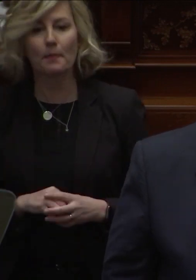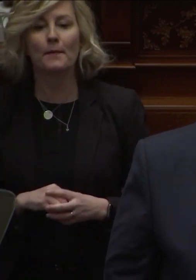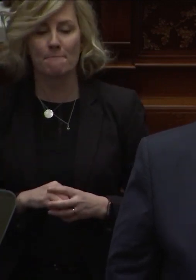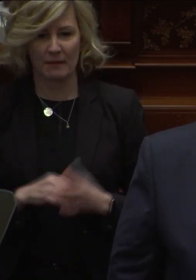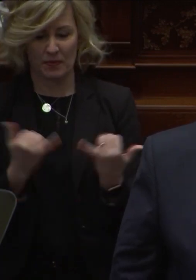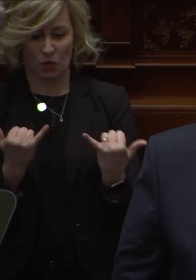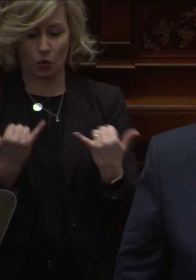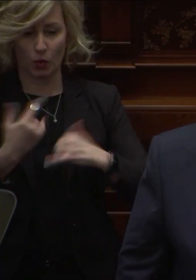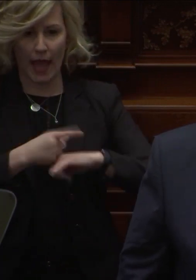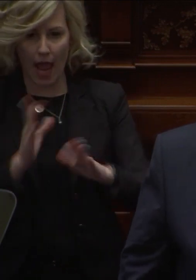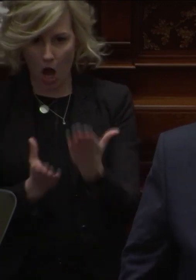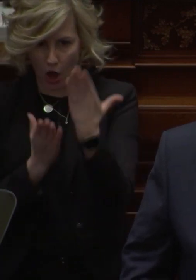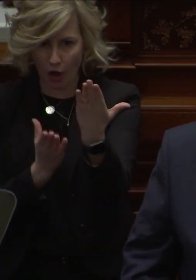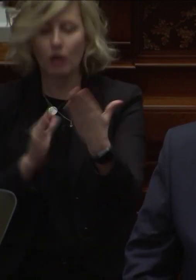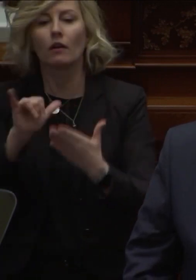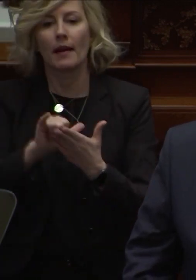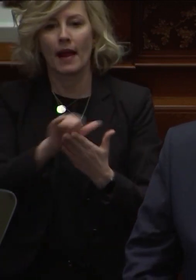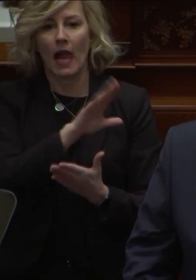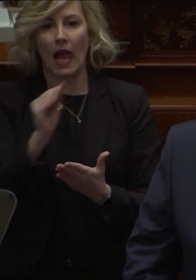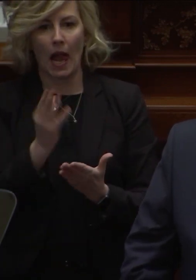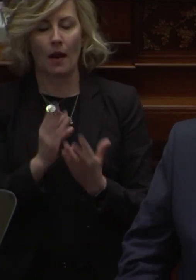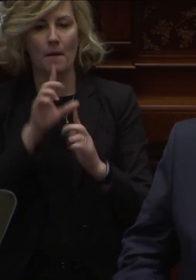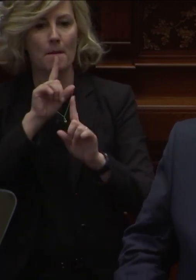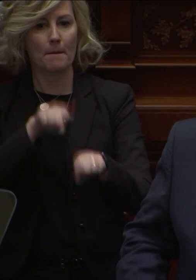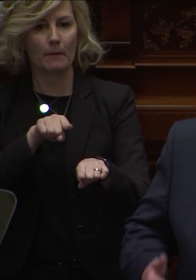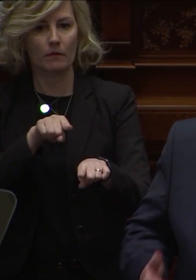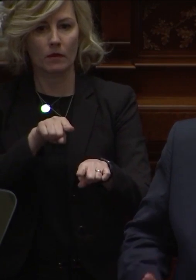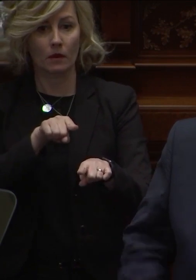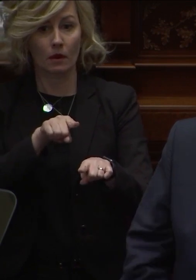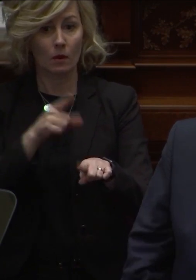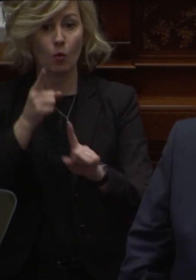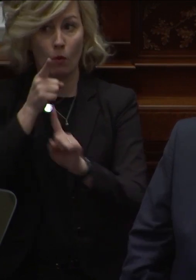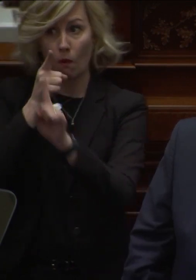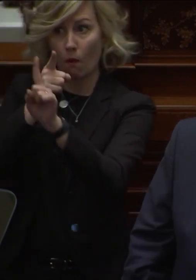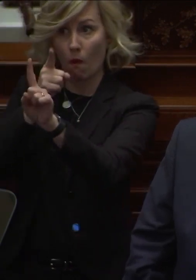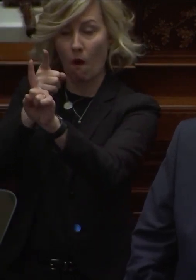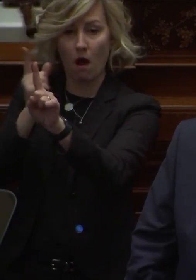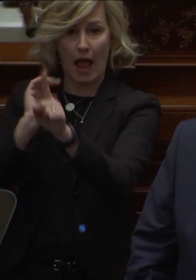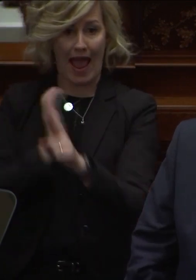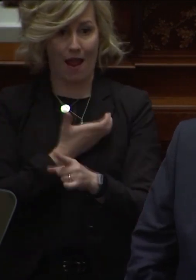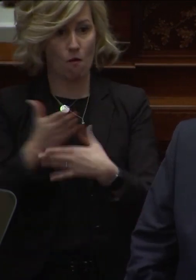HONESTY AND SOME BOLD OPTIMISM. TODAY I OFFER THAT PROPOSAL AND REPORT WITH AN EYE TOWARD OUR